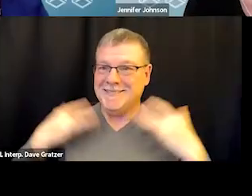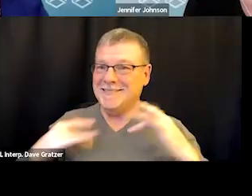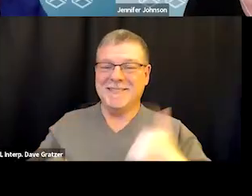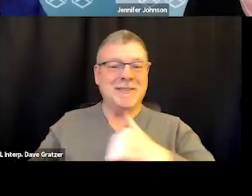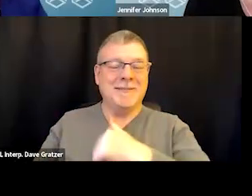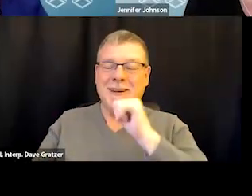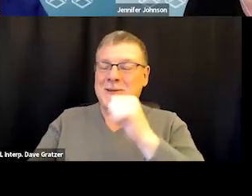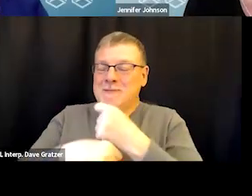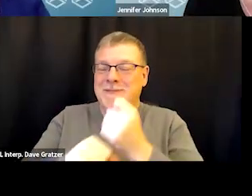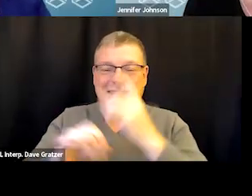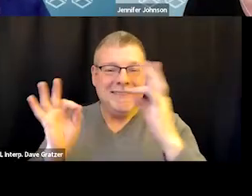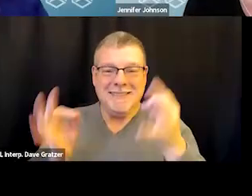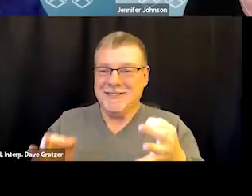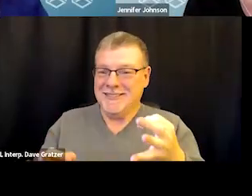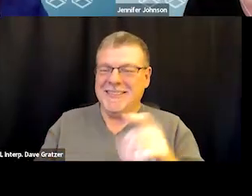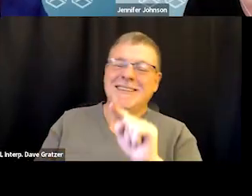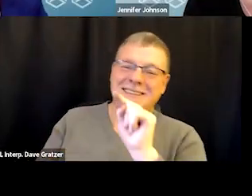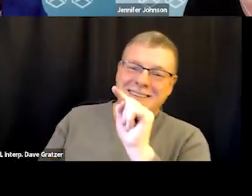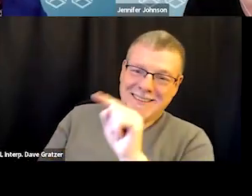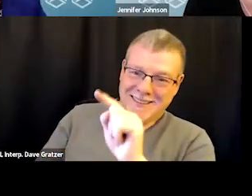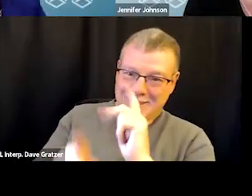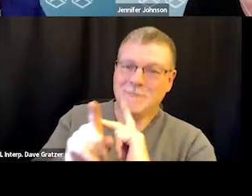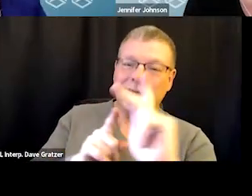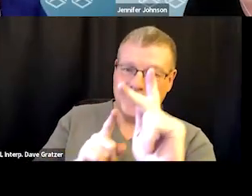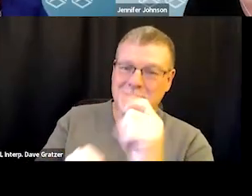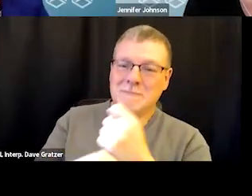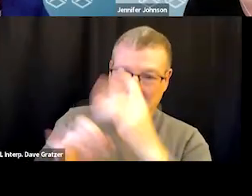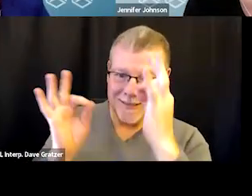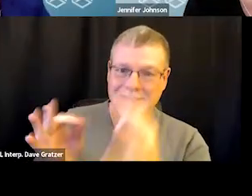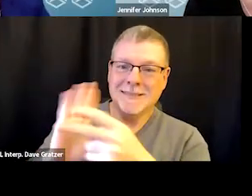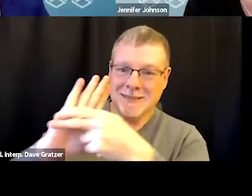You have to let the professionals make the diagnoses and make the treatment plan.